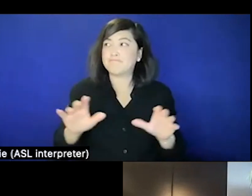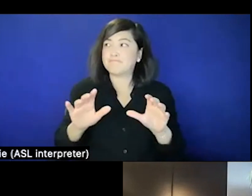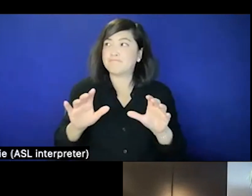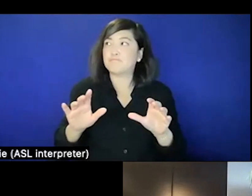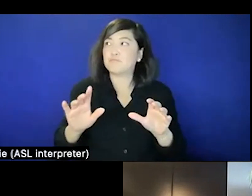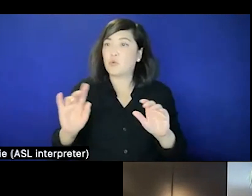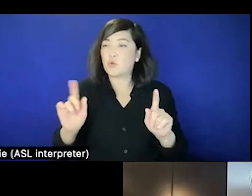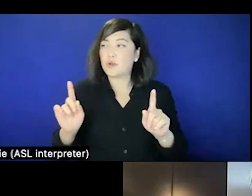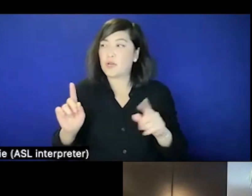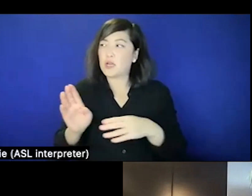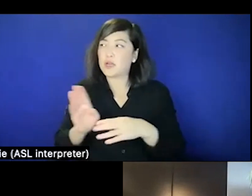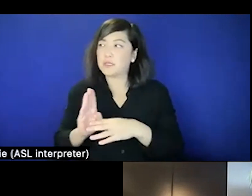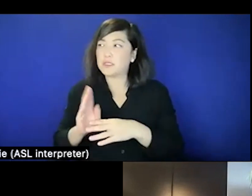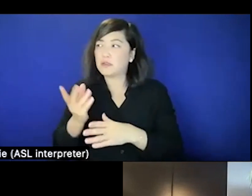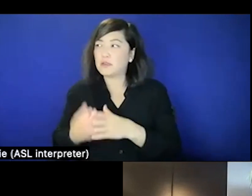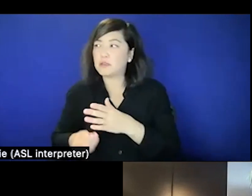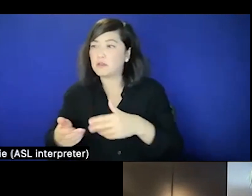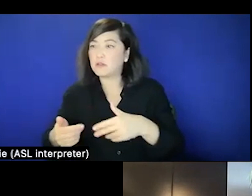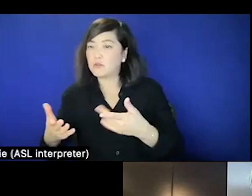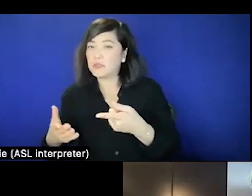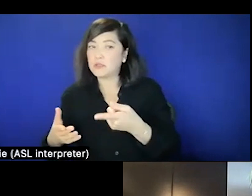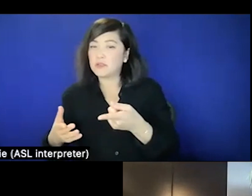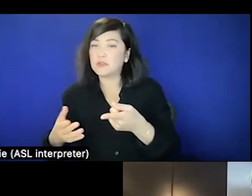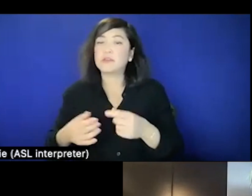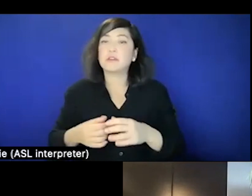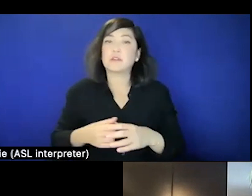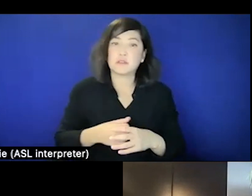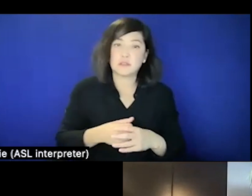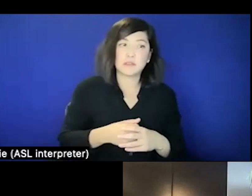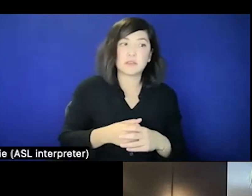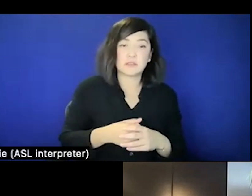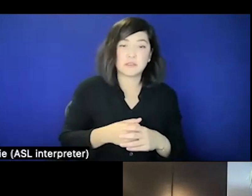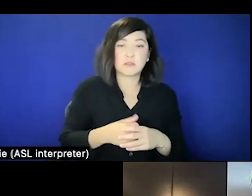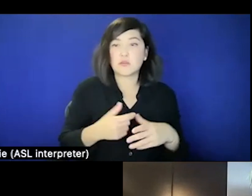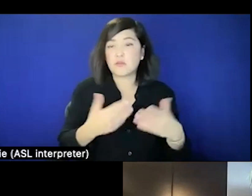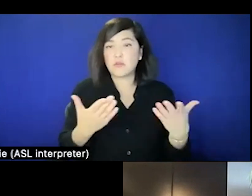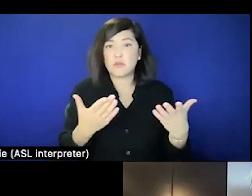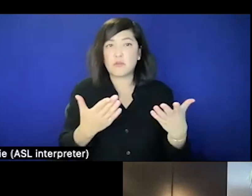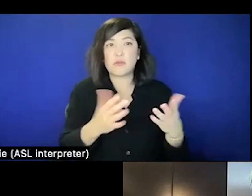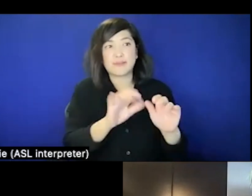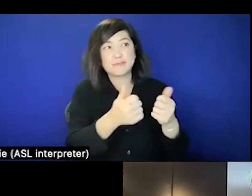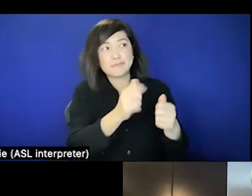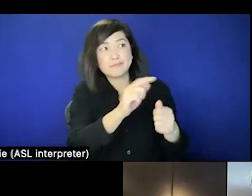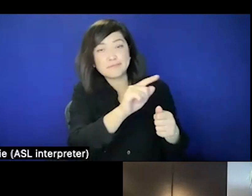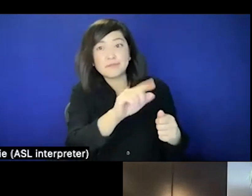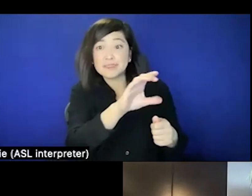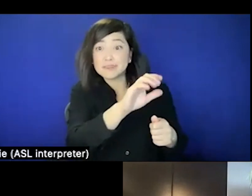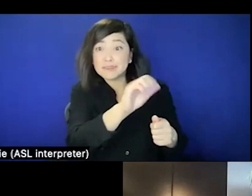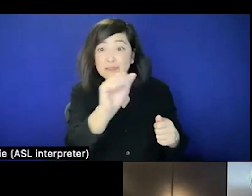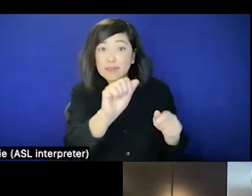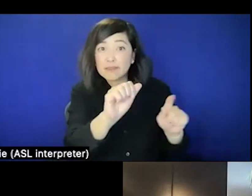about what Wattpad did with Wattpad Studio. What agencies have done like CAA on the West Coast,